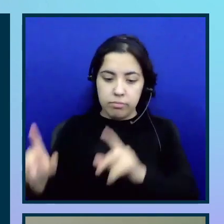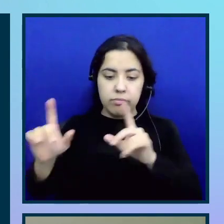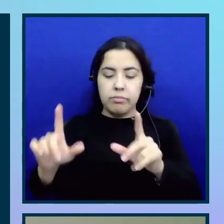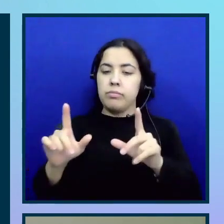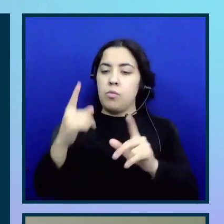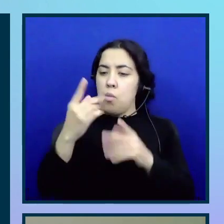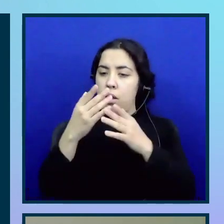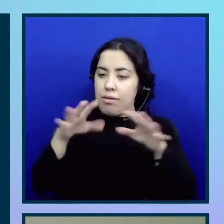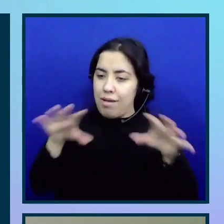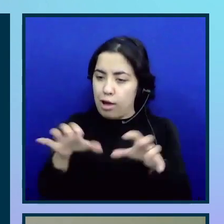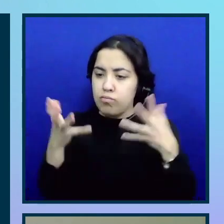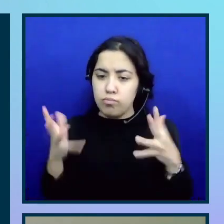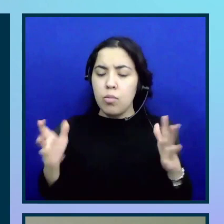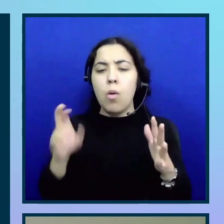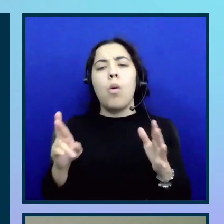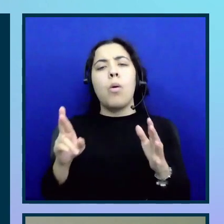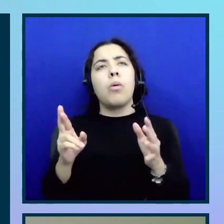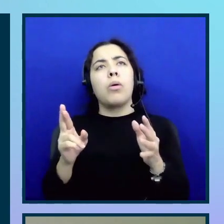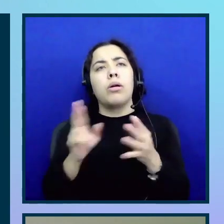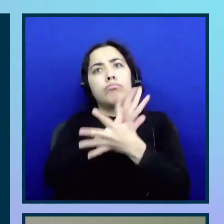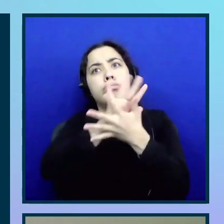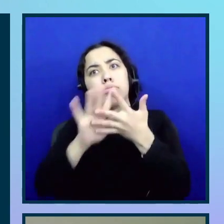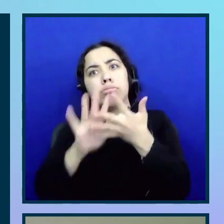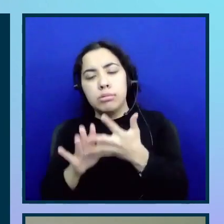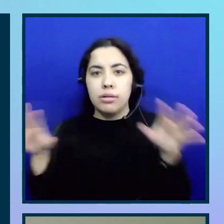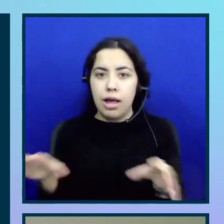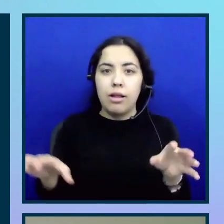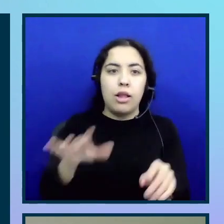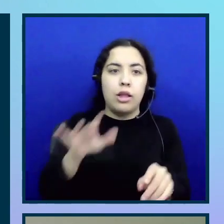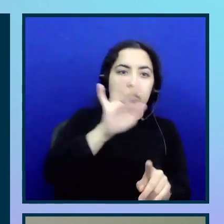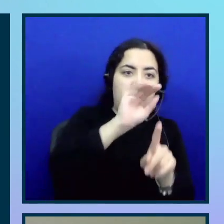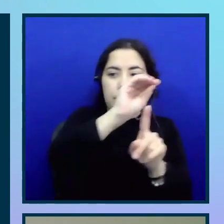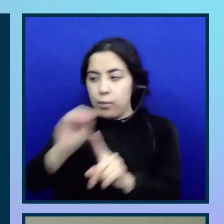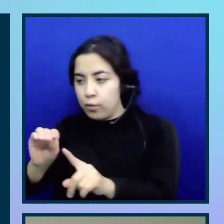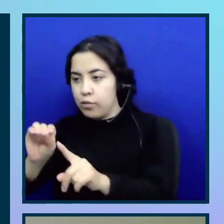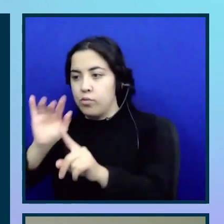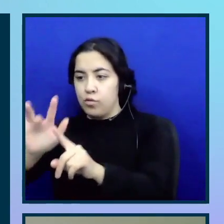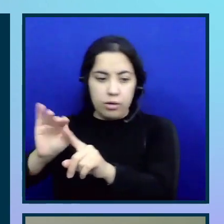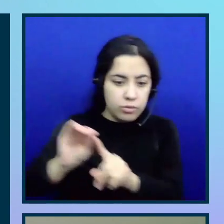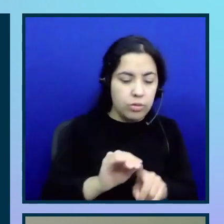Or does it have multiple other actions? Can you maybe drag and move it and change kind of where it is and how it connects?